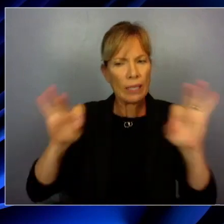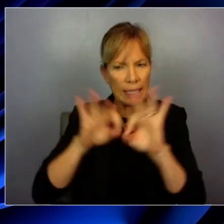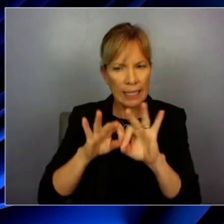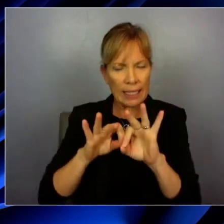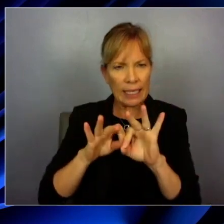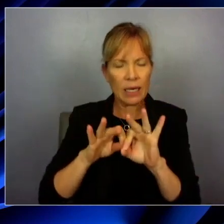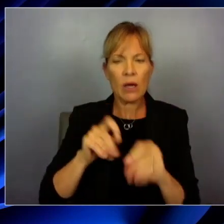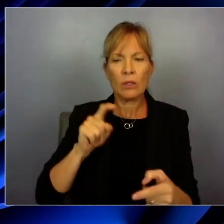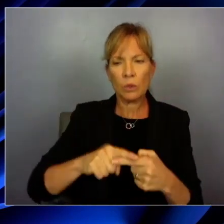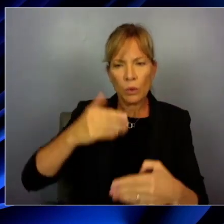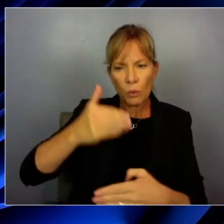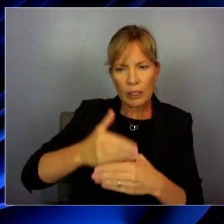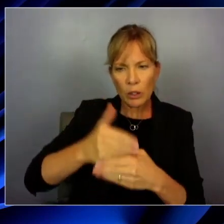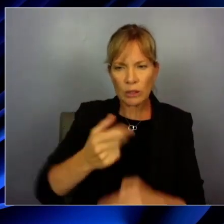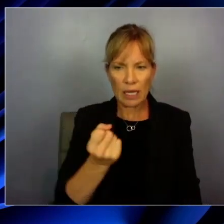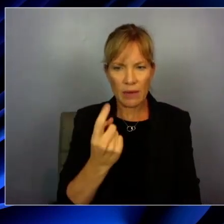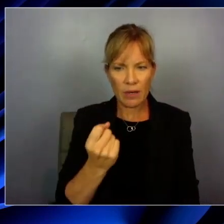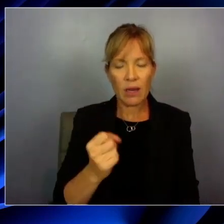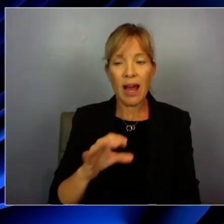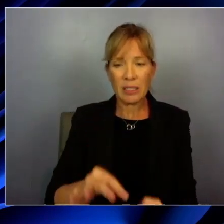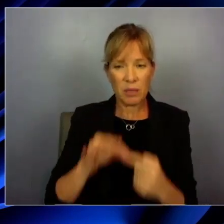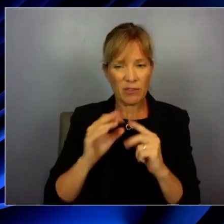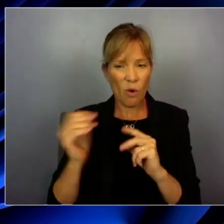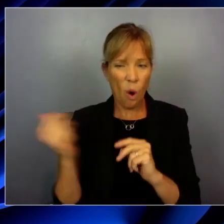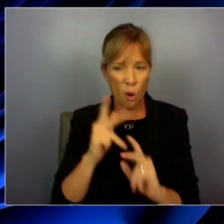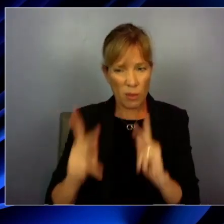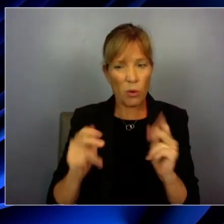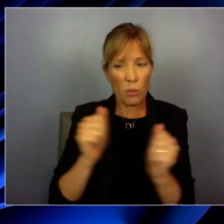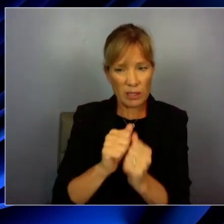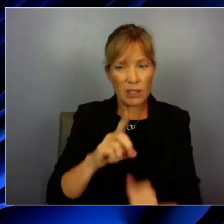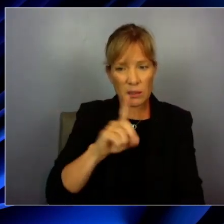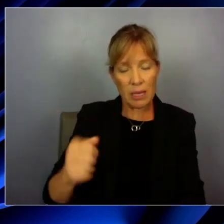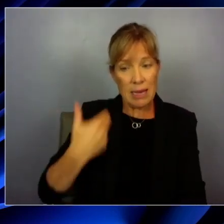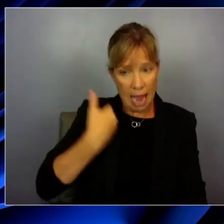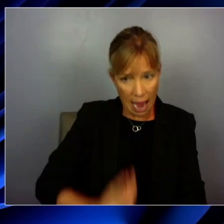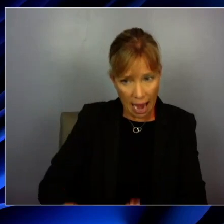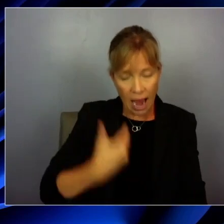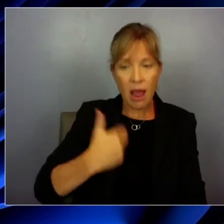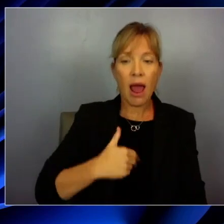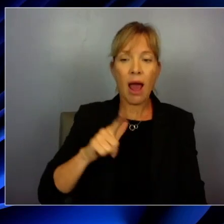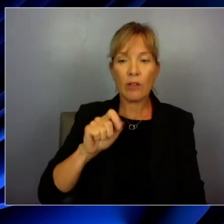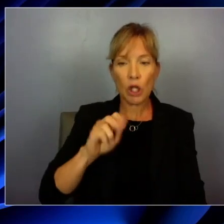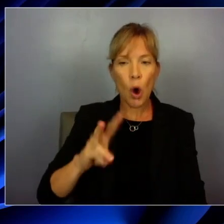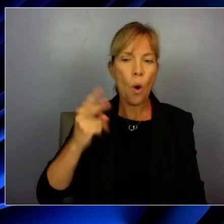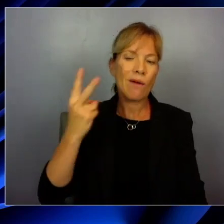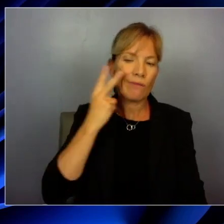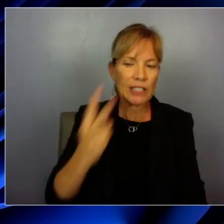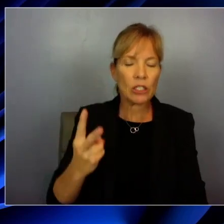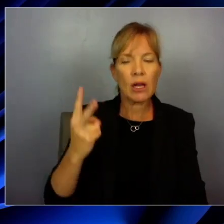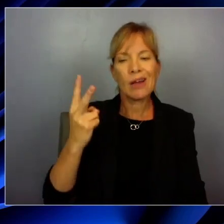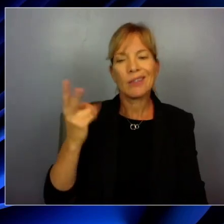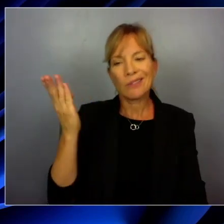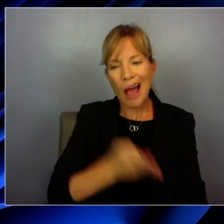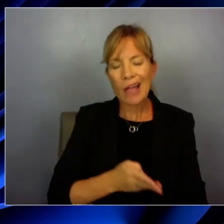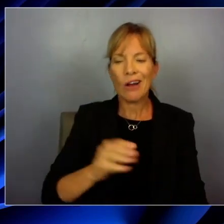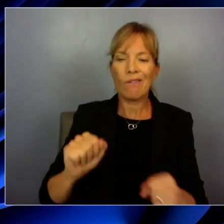especially for all people with disabilities. I myself am low vision/functionally blind depending on the environment.